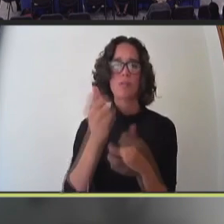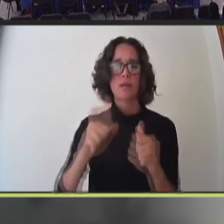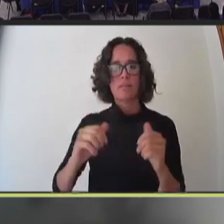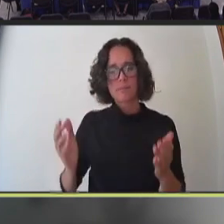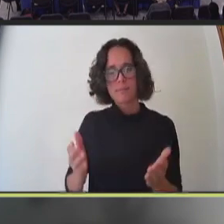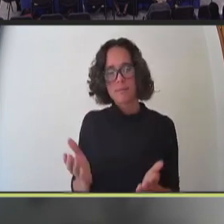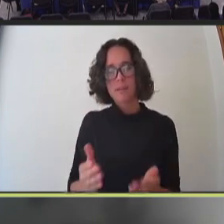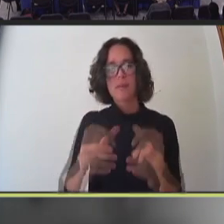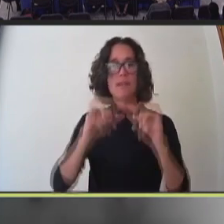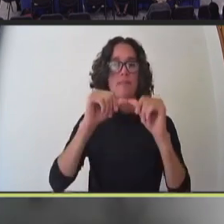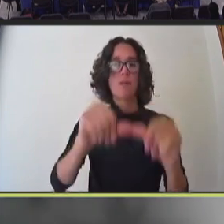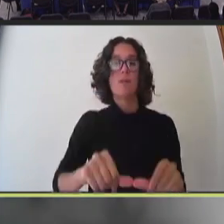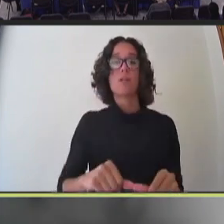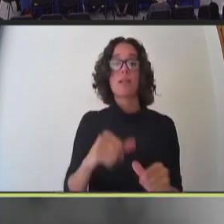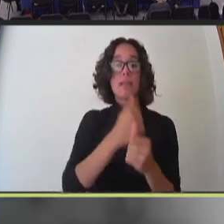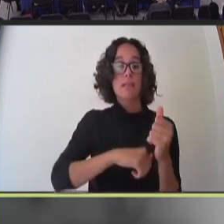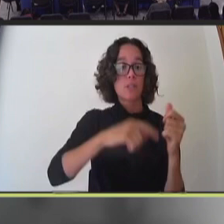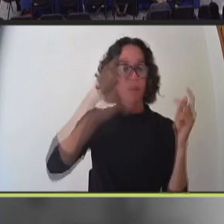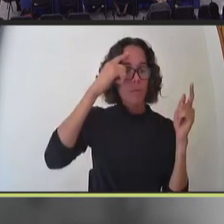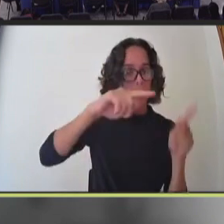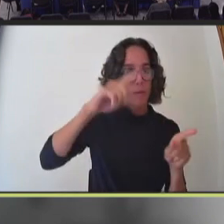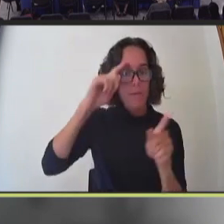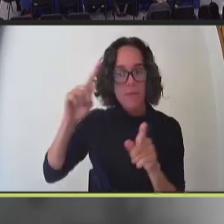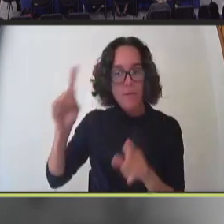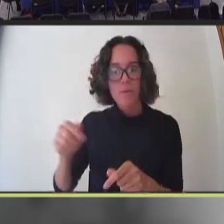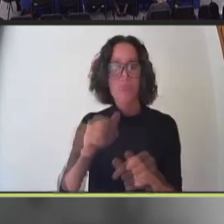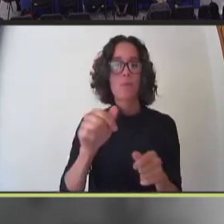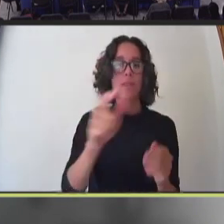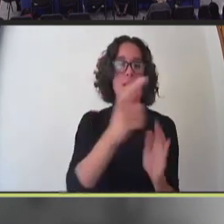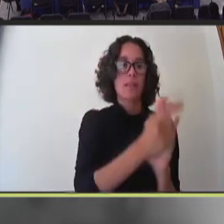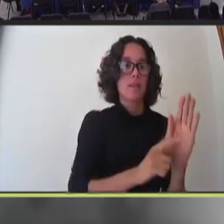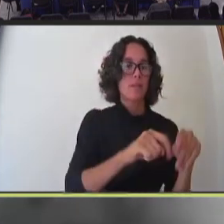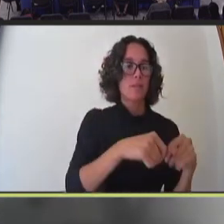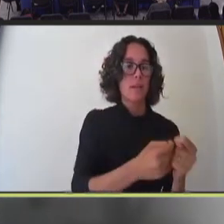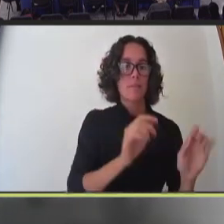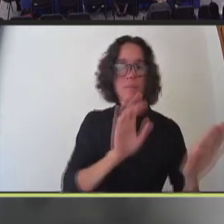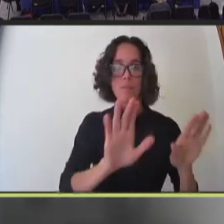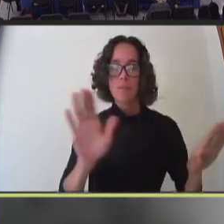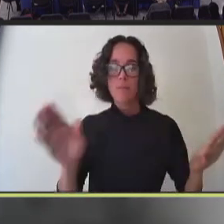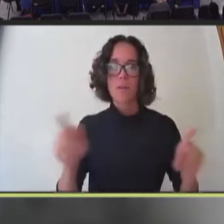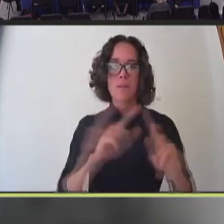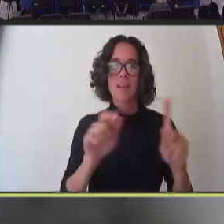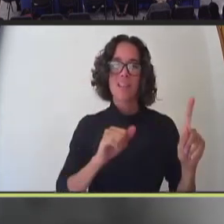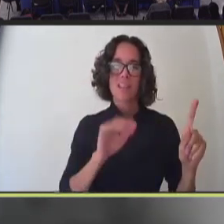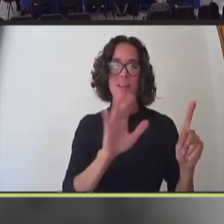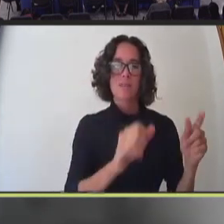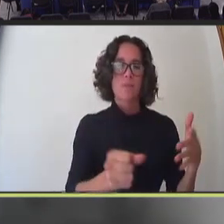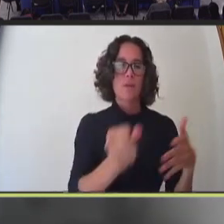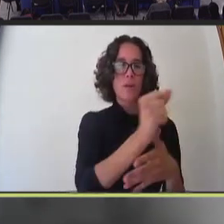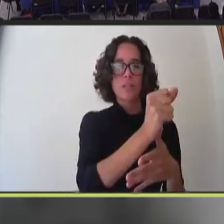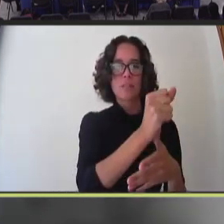legal teams, but we have been told that they have other priorities that have pushed this to the side